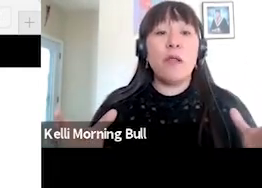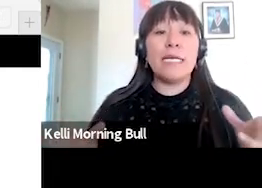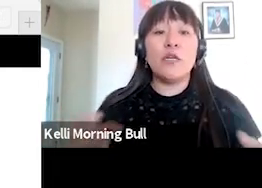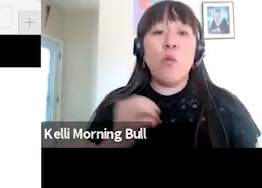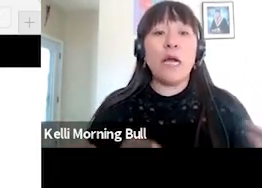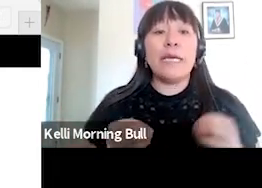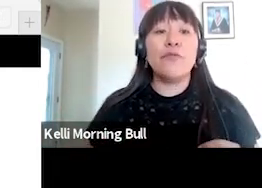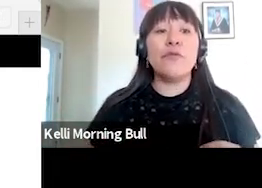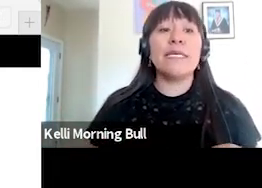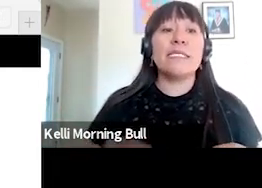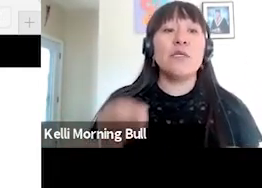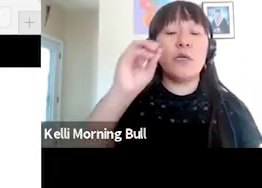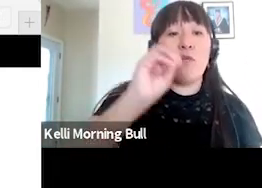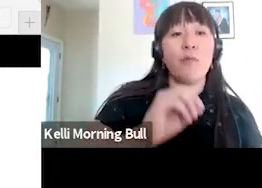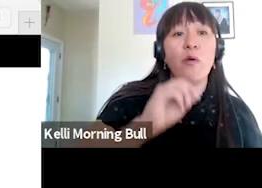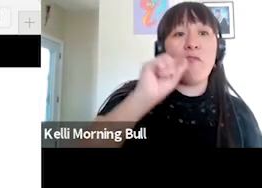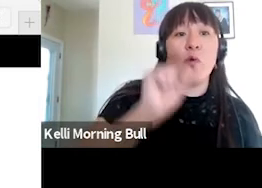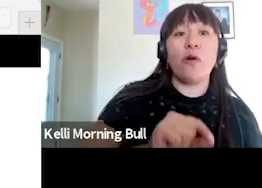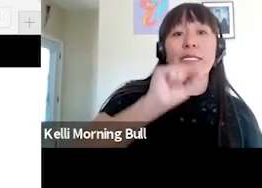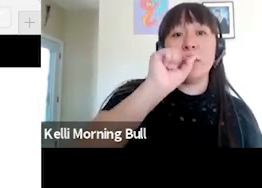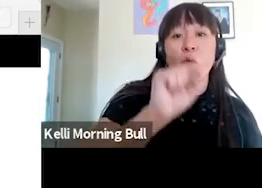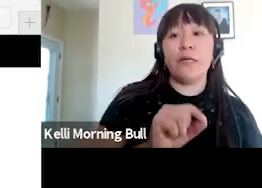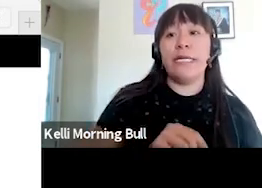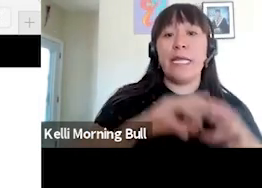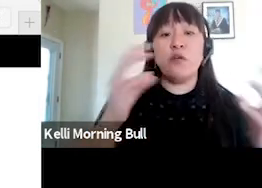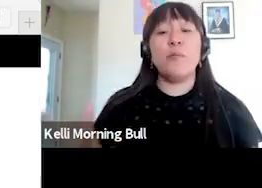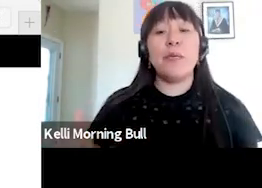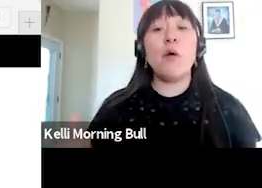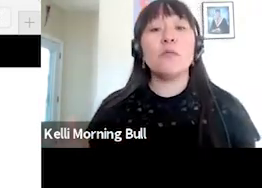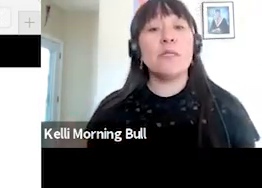as you're walking through this, you would go from coordinate to coordinate, and you'd be posed with